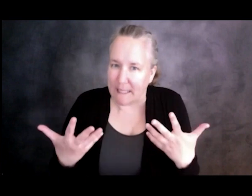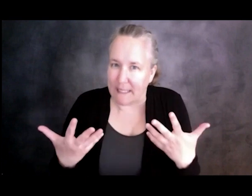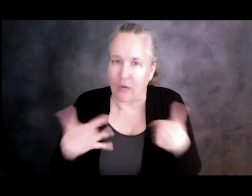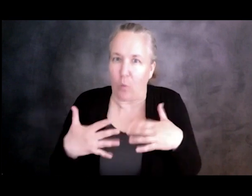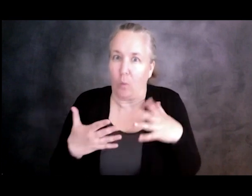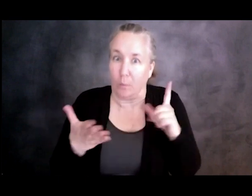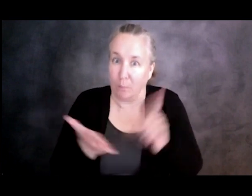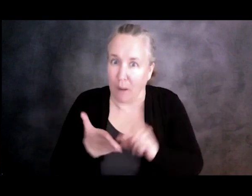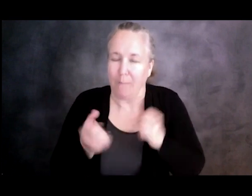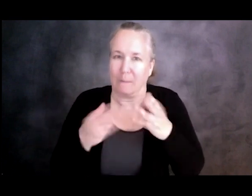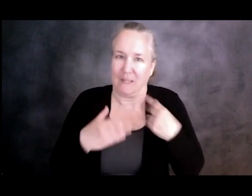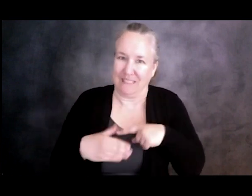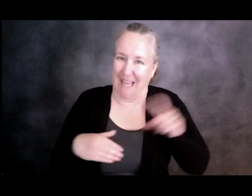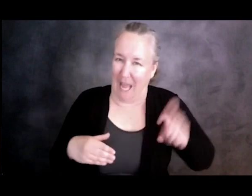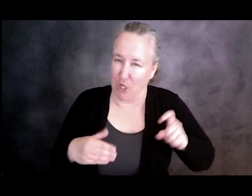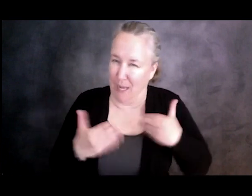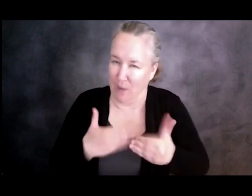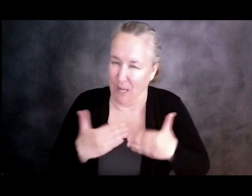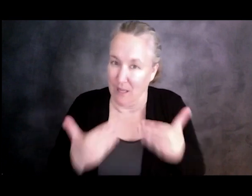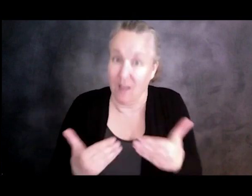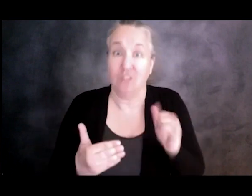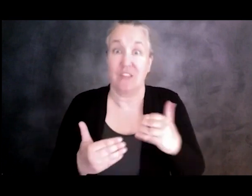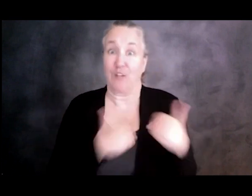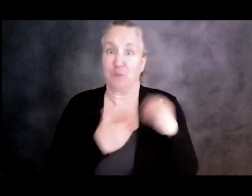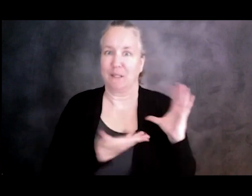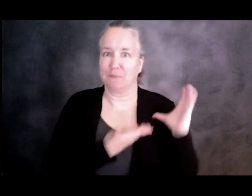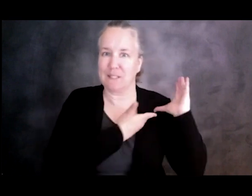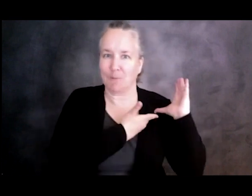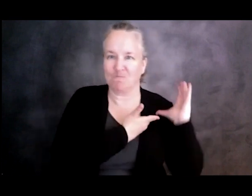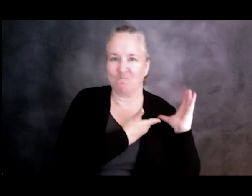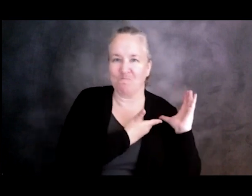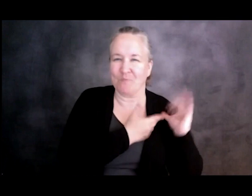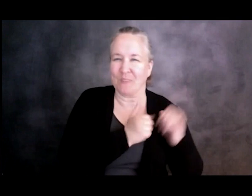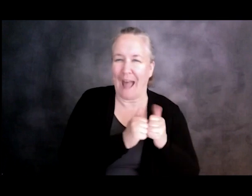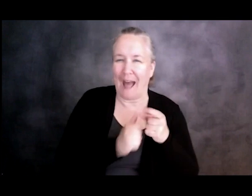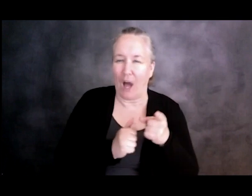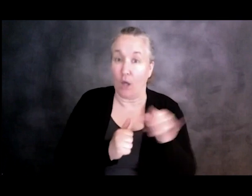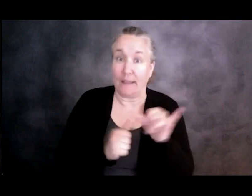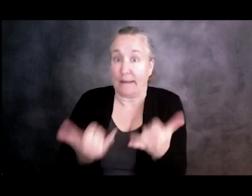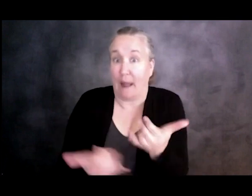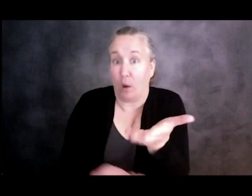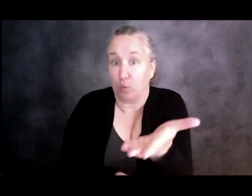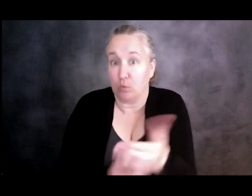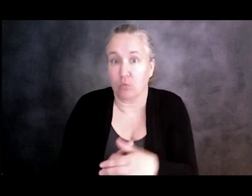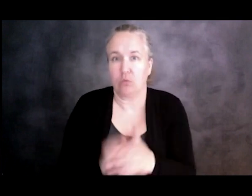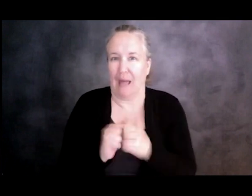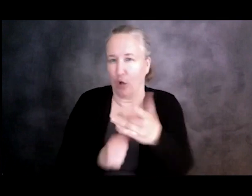So how have you shouldered that responsibility, what you're doing right now? And how do you feel about it?